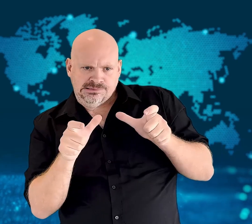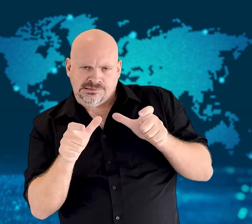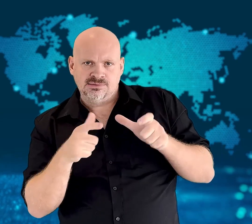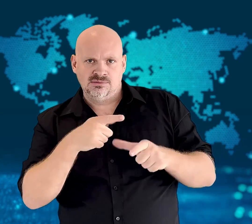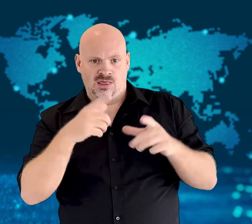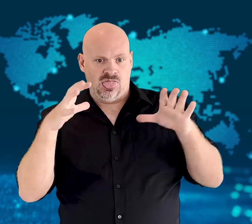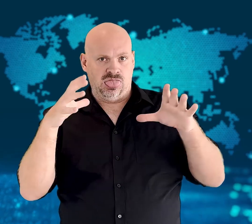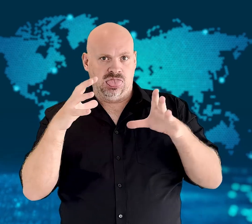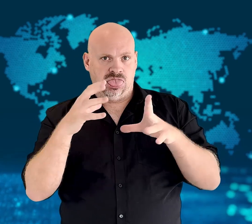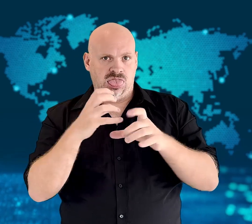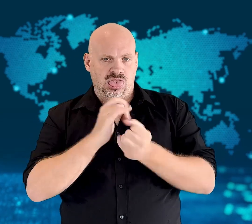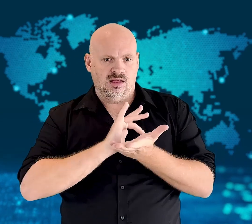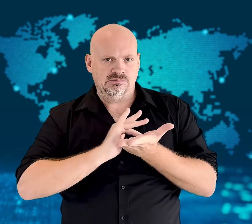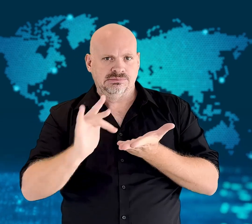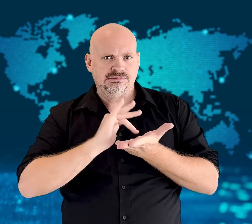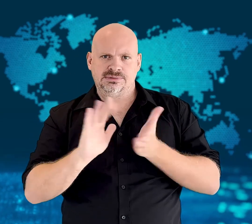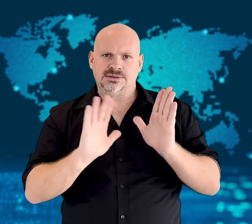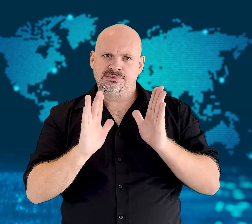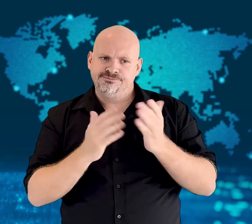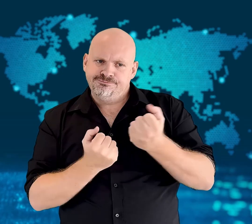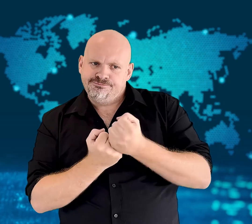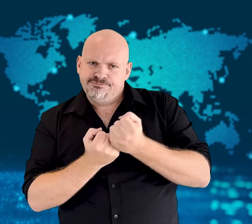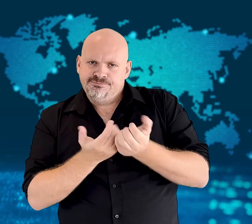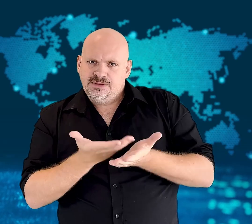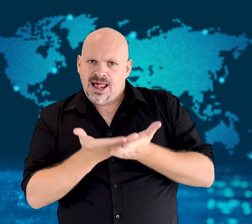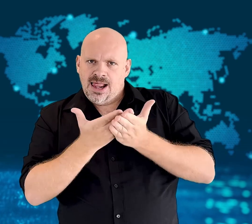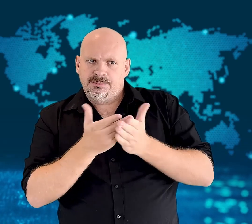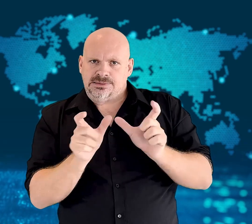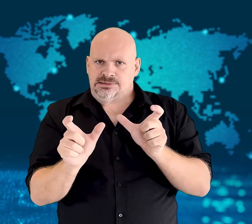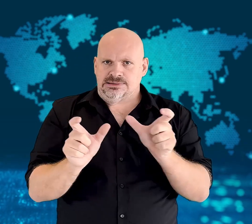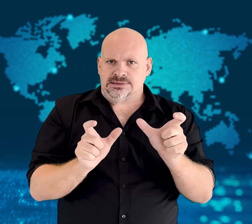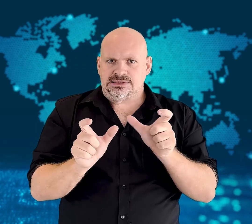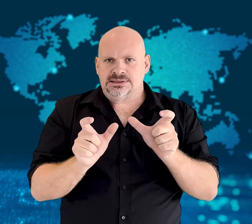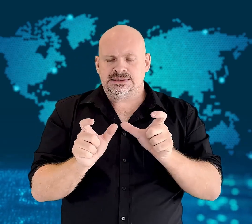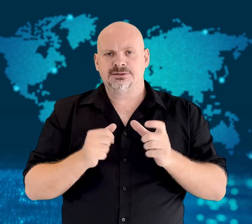to protect their lands to prevent other tribes from going extinct.